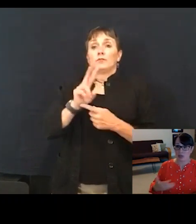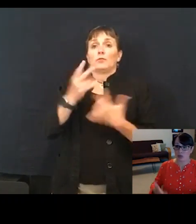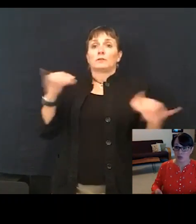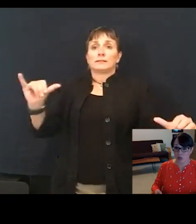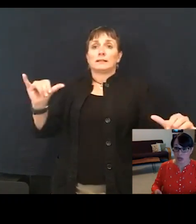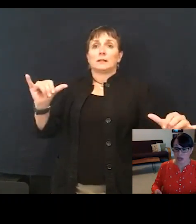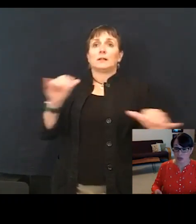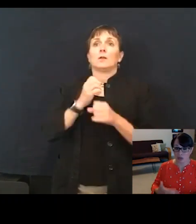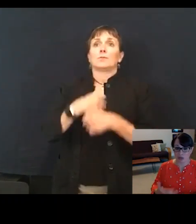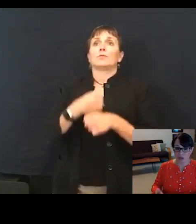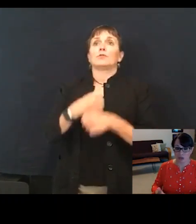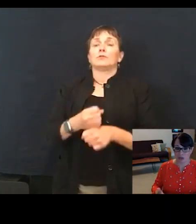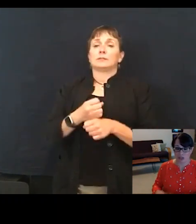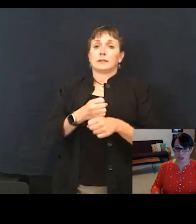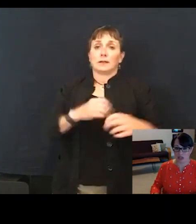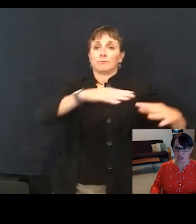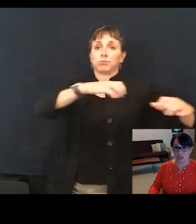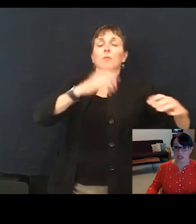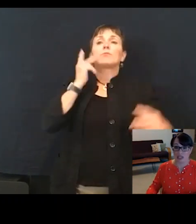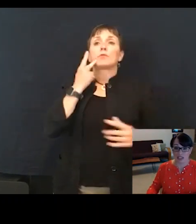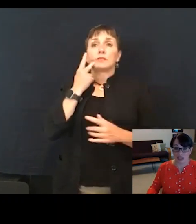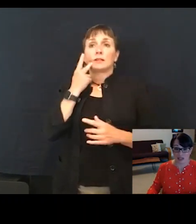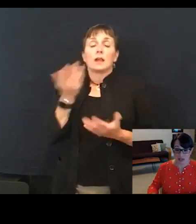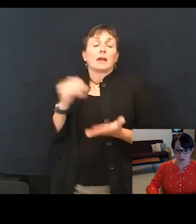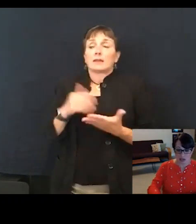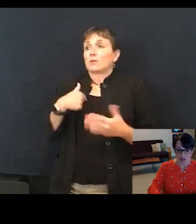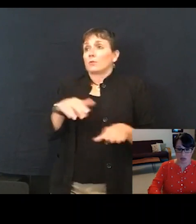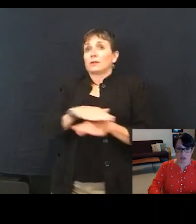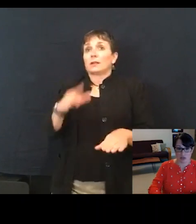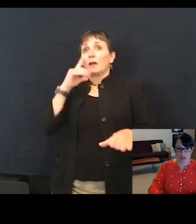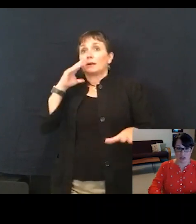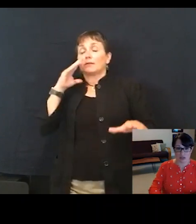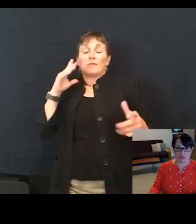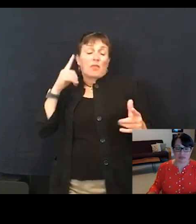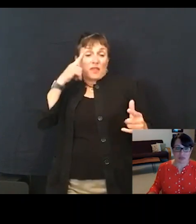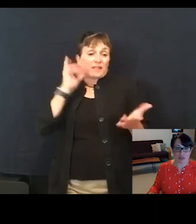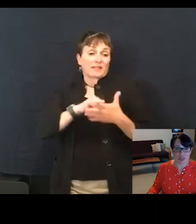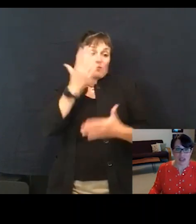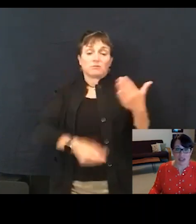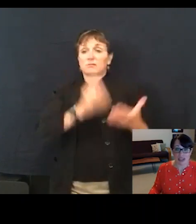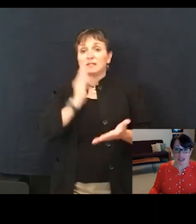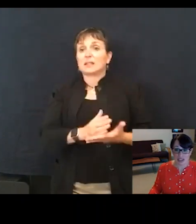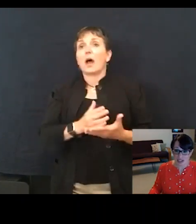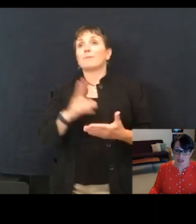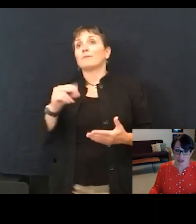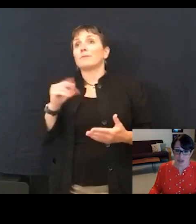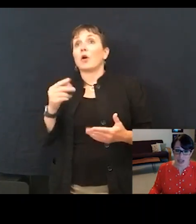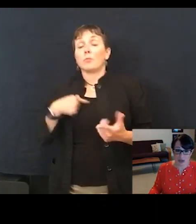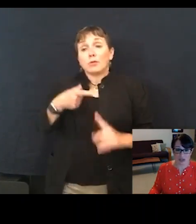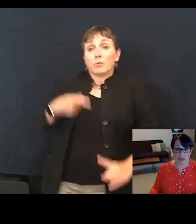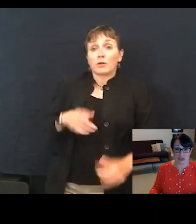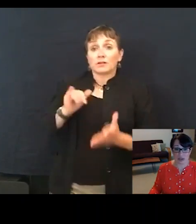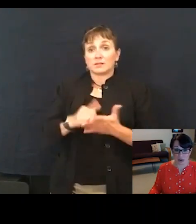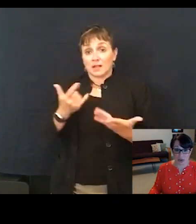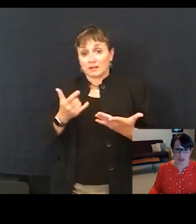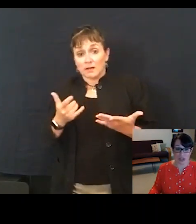would go away. But the real question is, does it lead to loss of retinal function? And the exciting answer to that question is no.